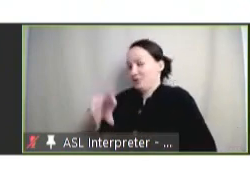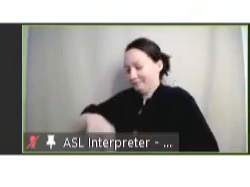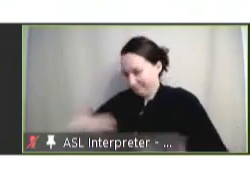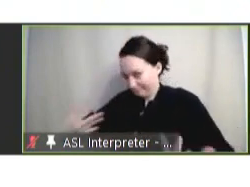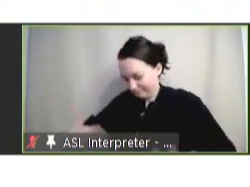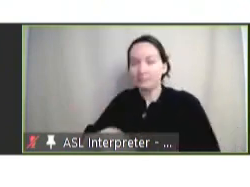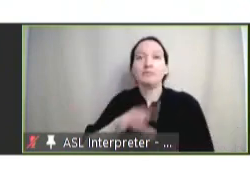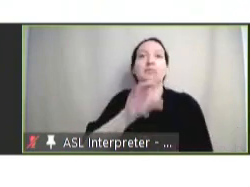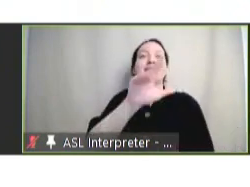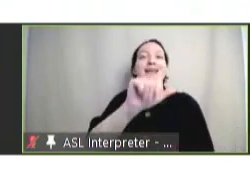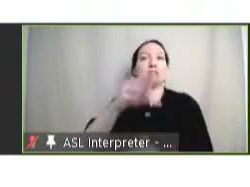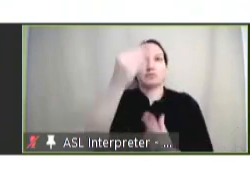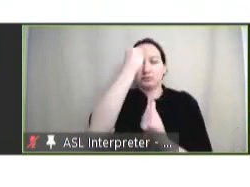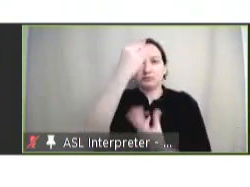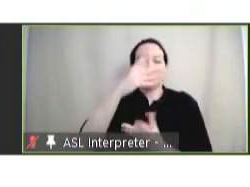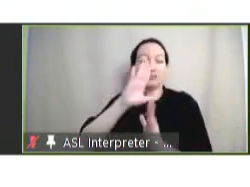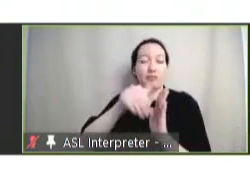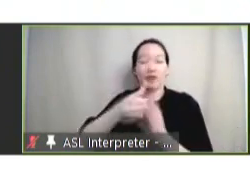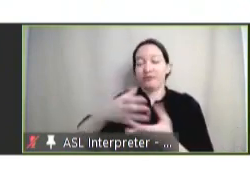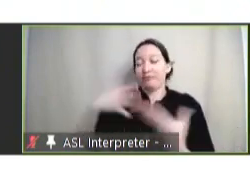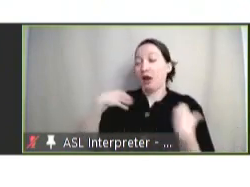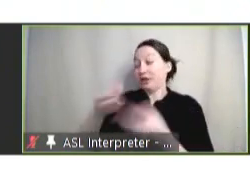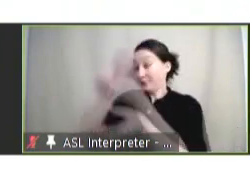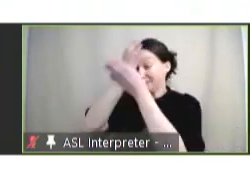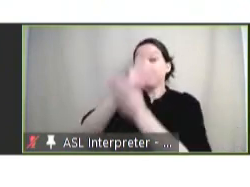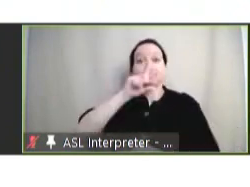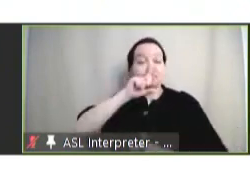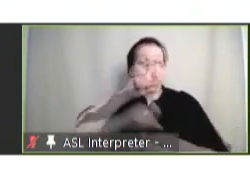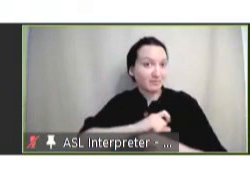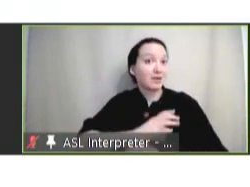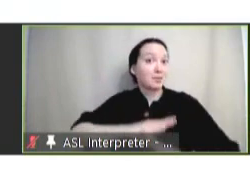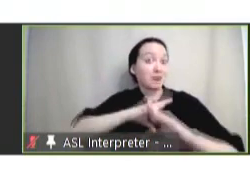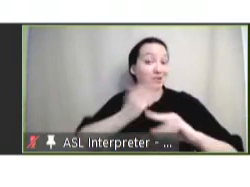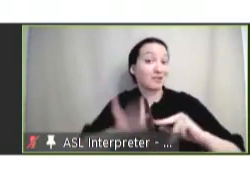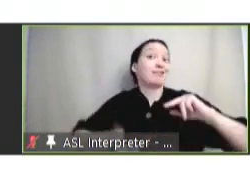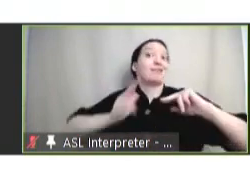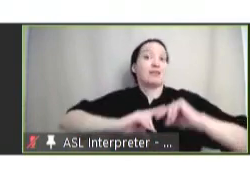coming out from all of our health experts says it is protecting you more, and it is, you know,